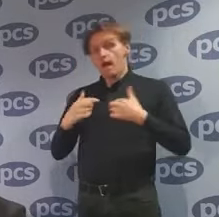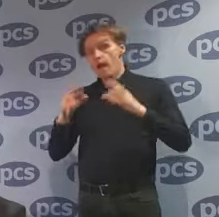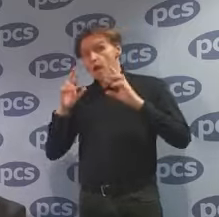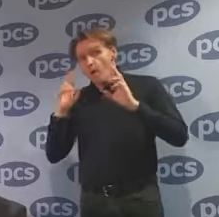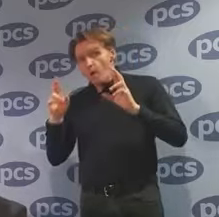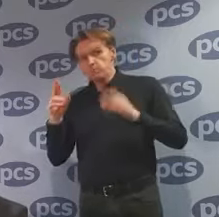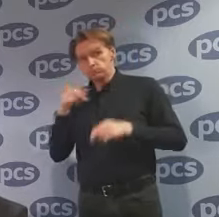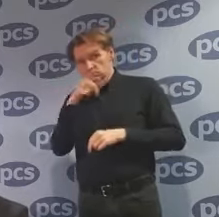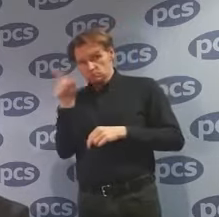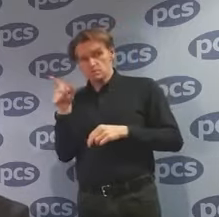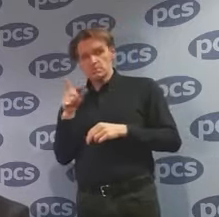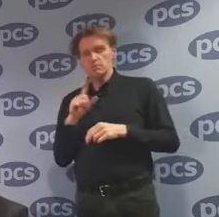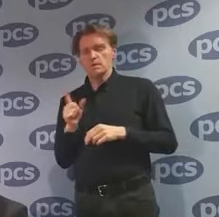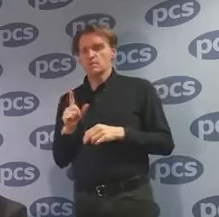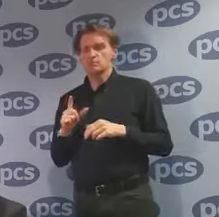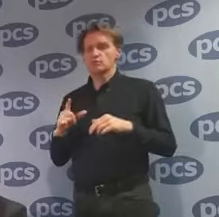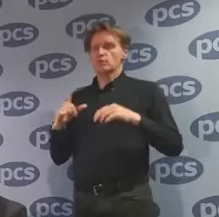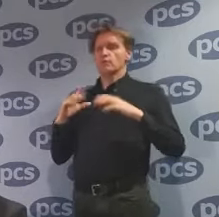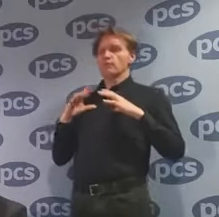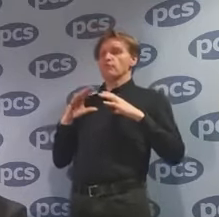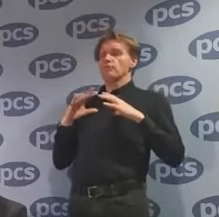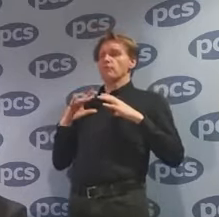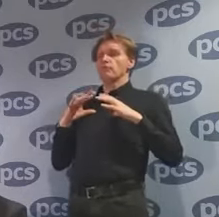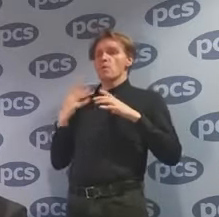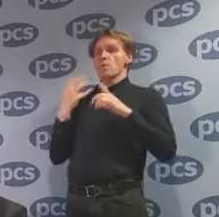don't just rest on our laurels with the result we've achieved but continue to